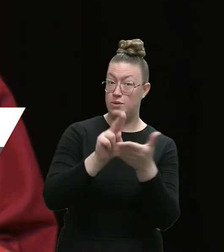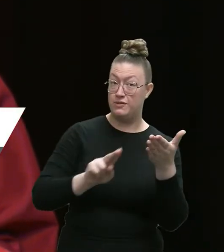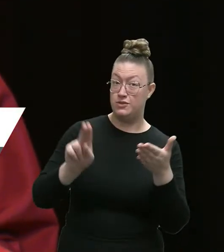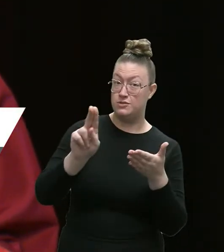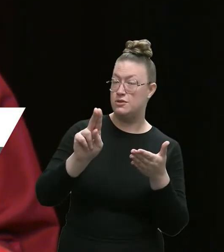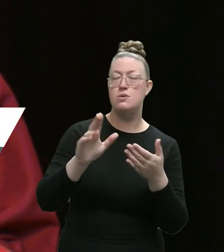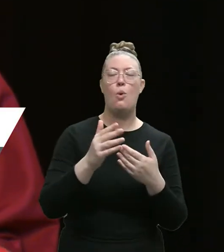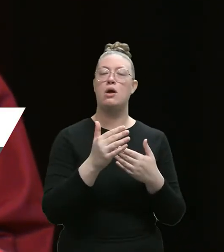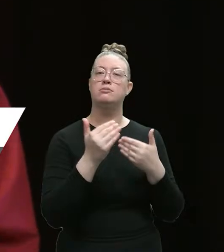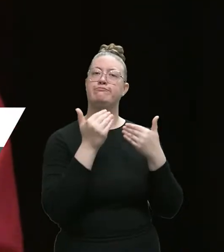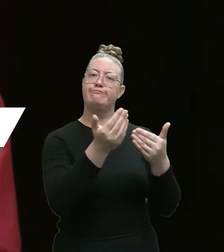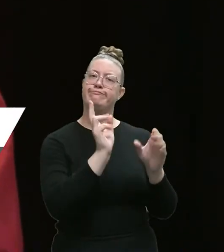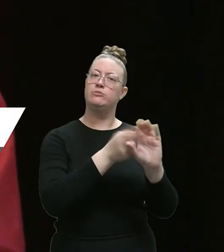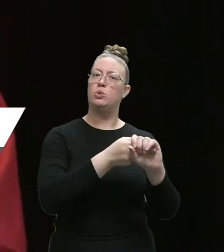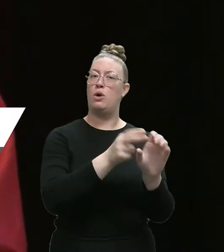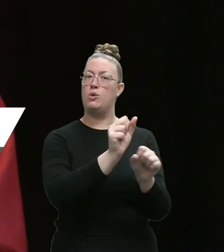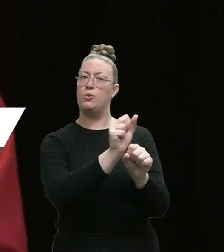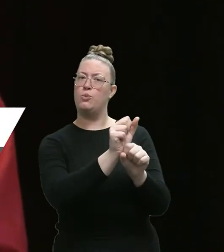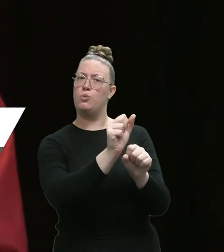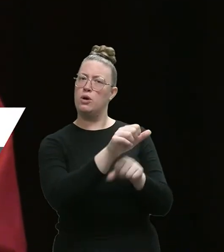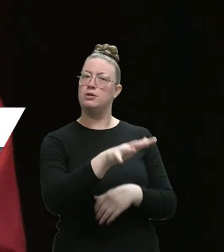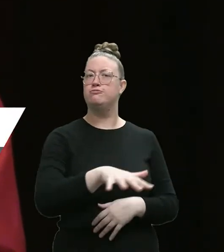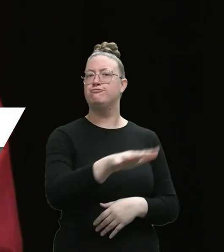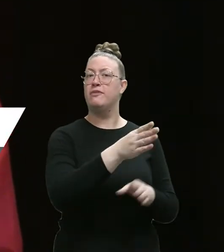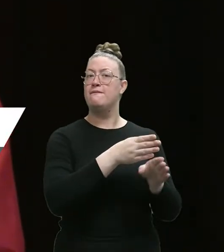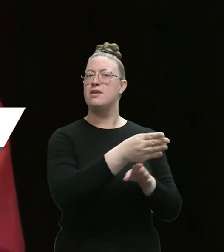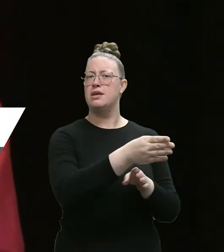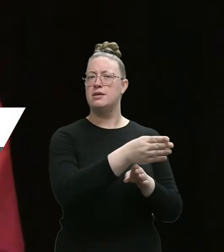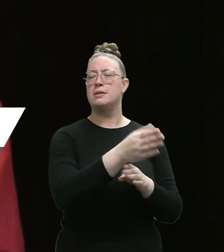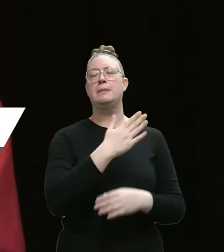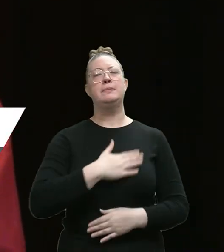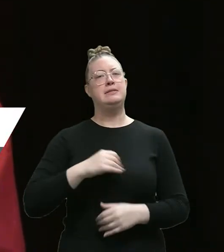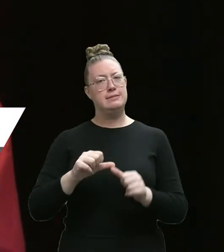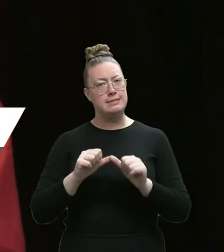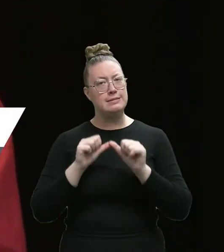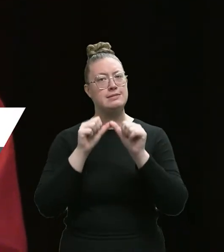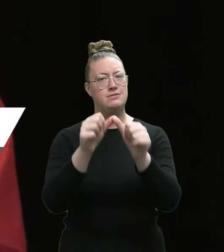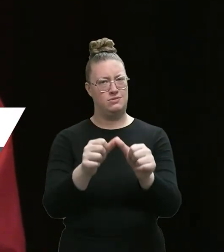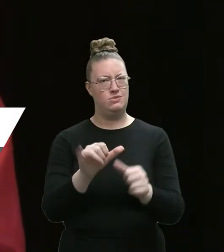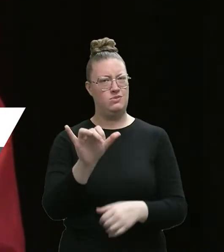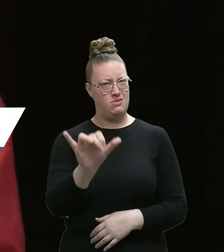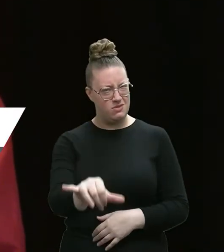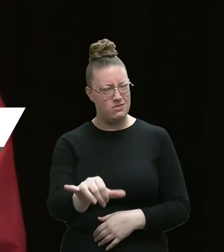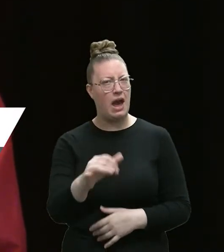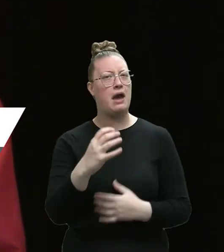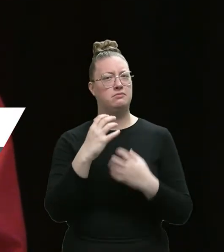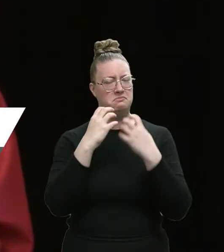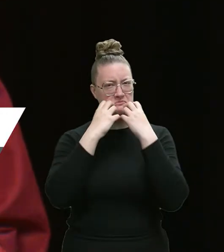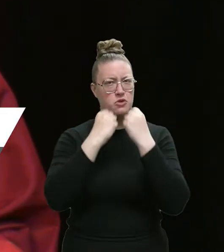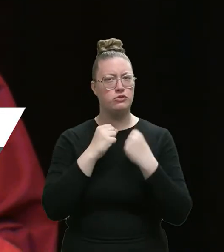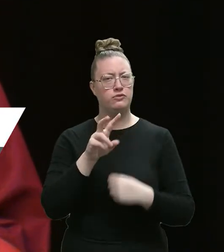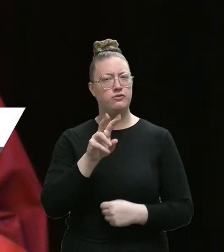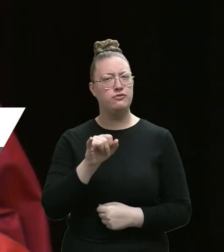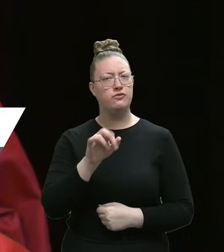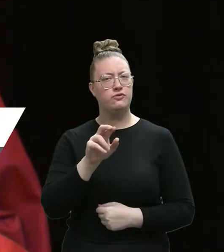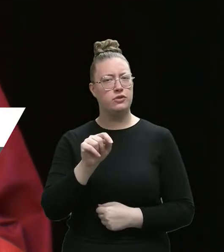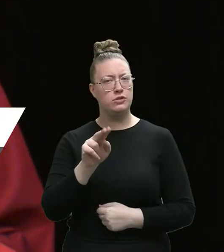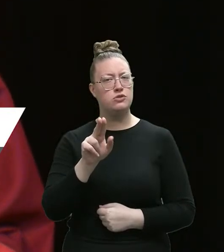giving me a reason to push further. To anyone who has thought I did a good job as president, I am a direct result of their parenting.